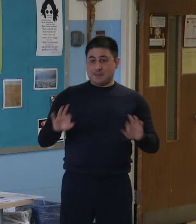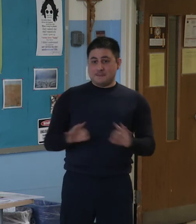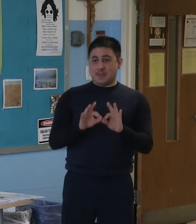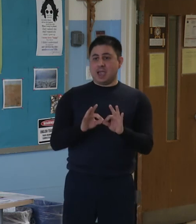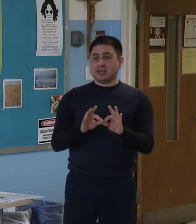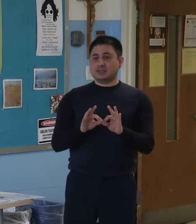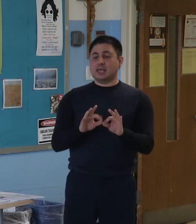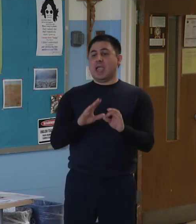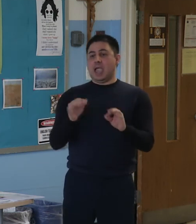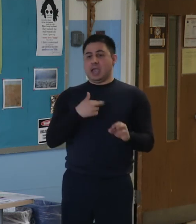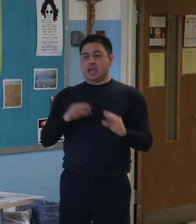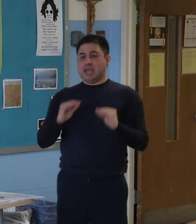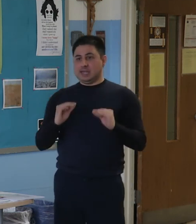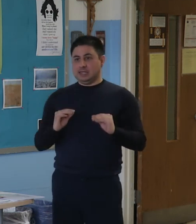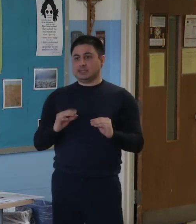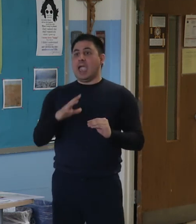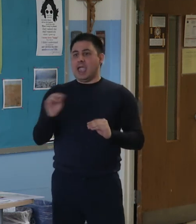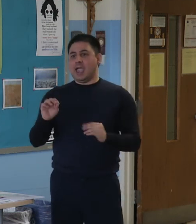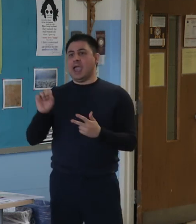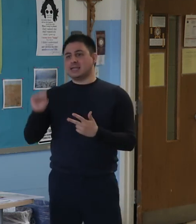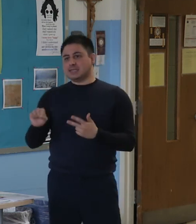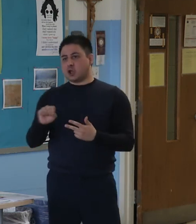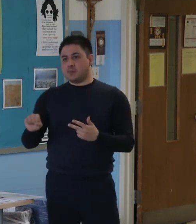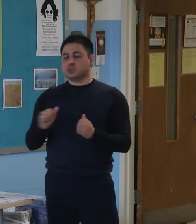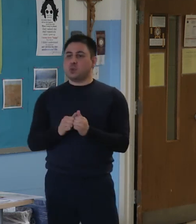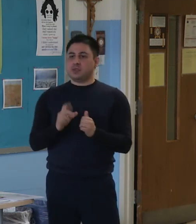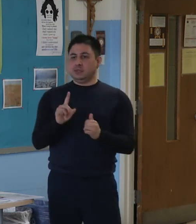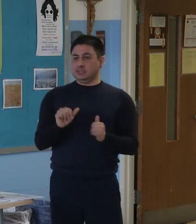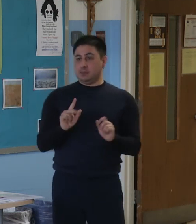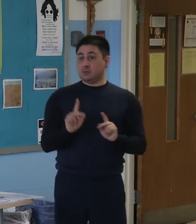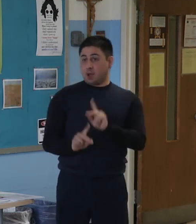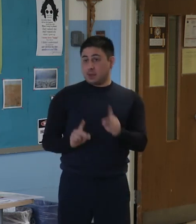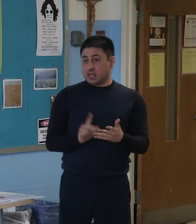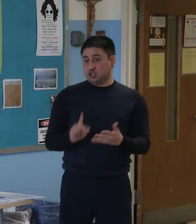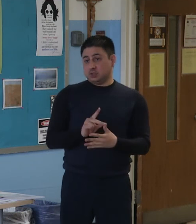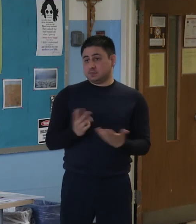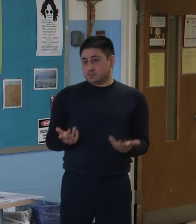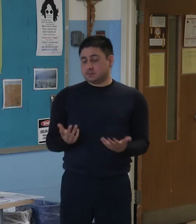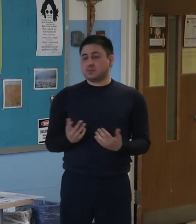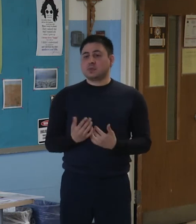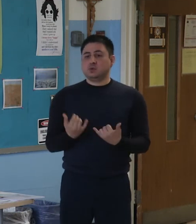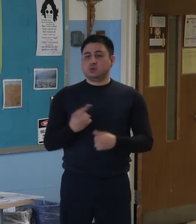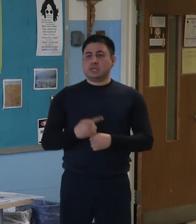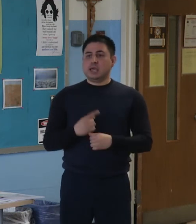catechesis and sacraments with this population, and today it's just startling